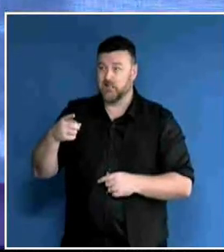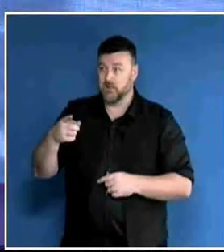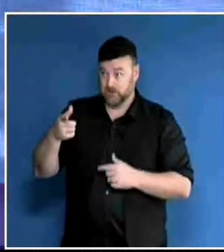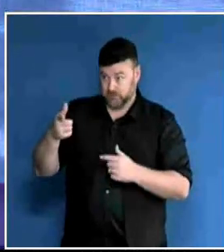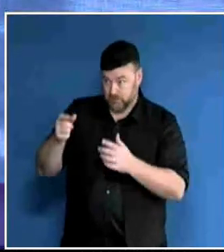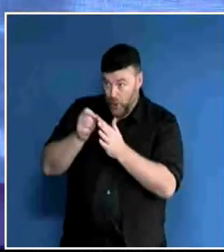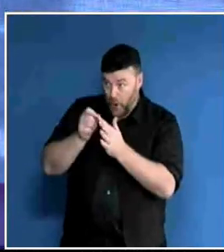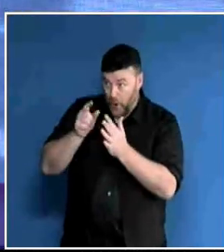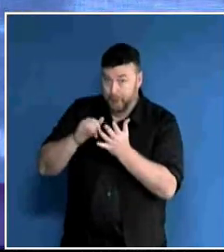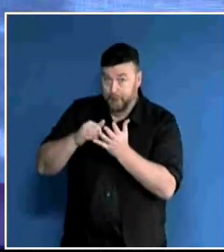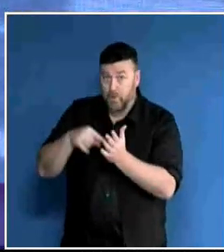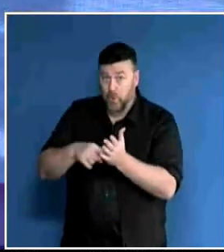PPS, issues.